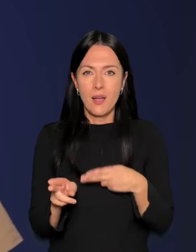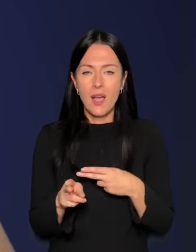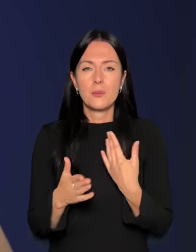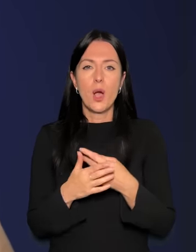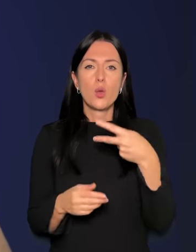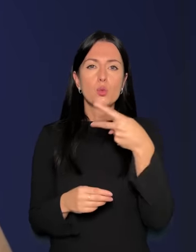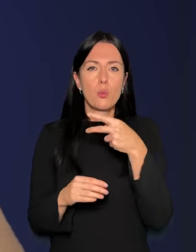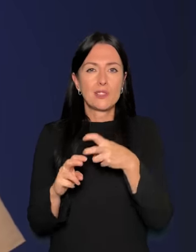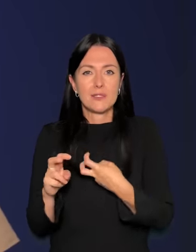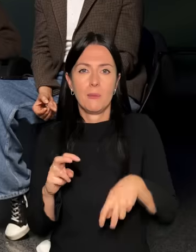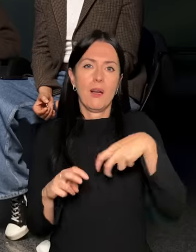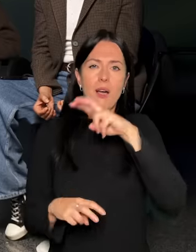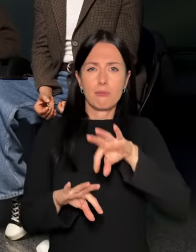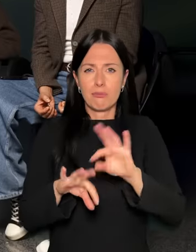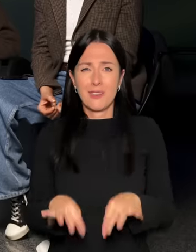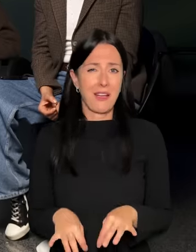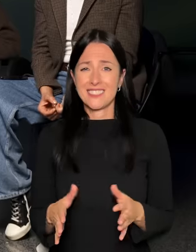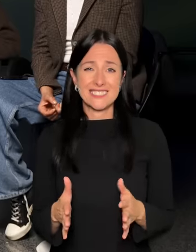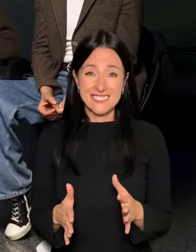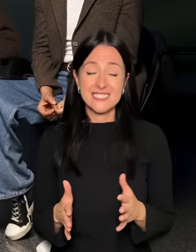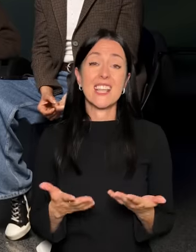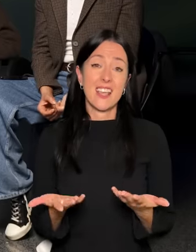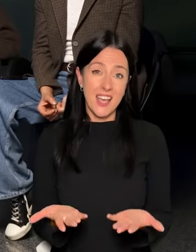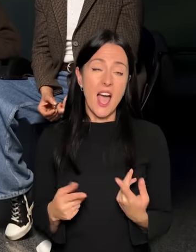or I can't always jump to the second shelf quickly.